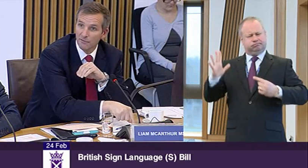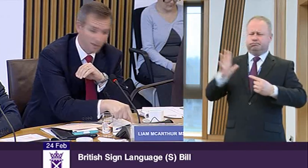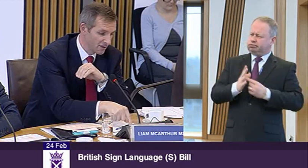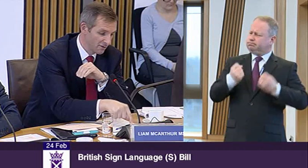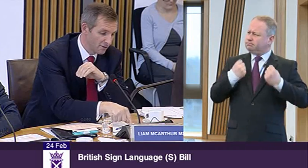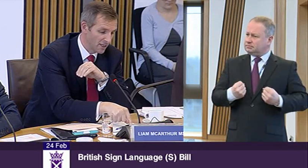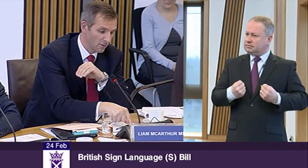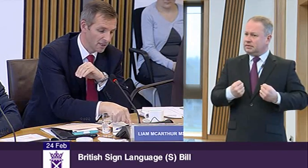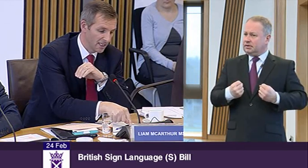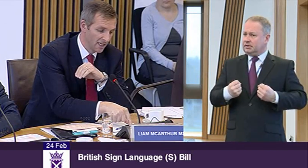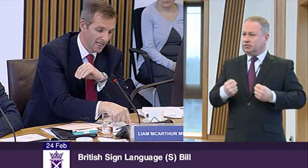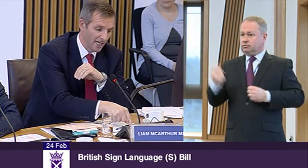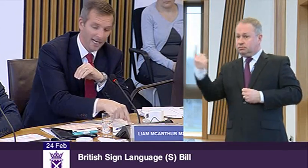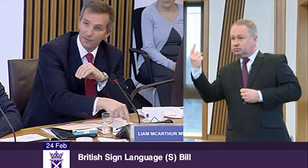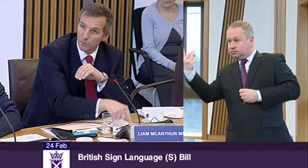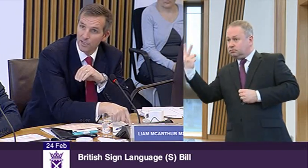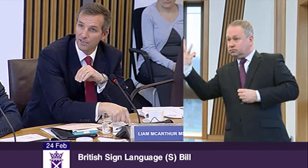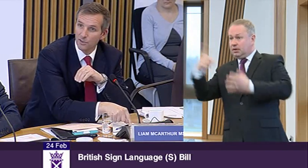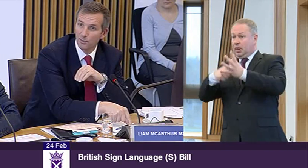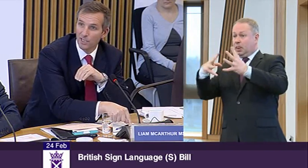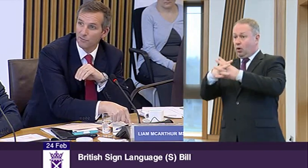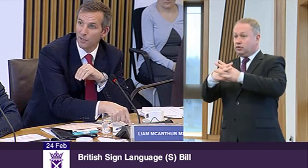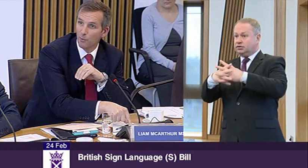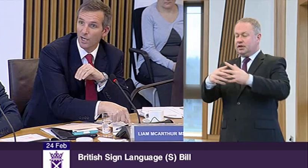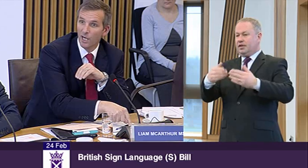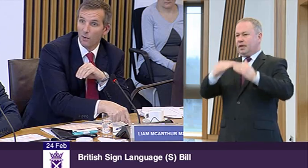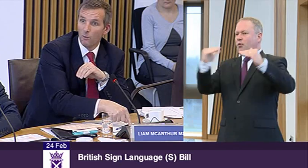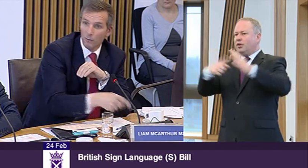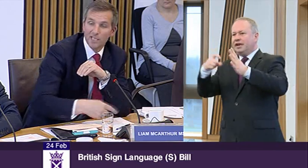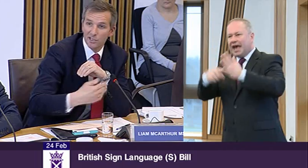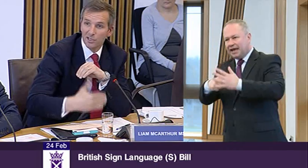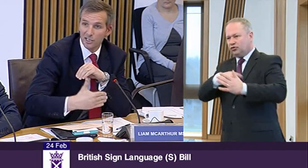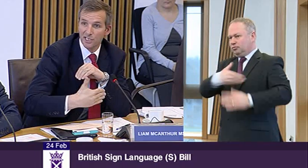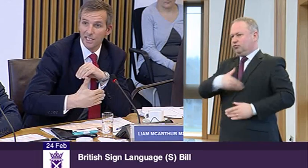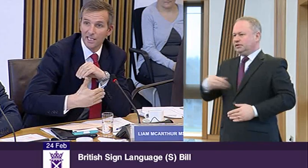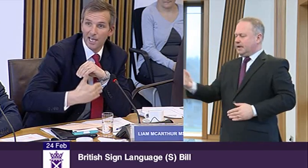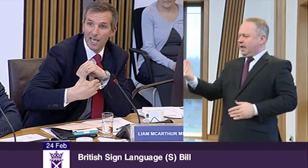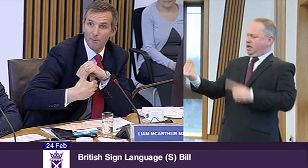through the levers in the Equality Act 2010 and the human rights framework, we should